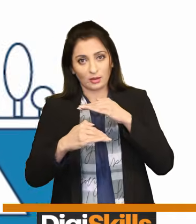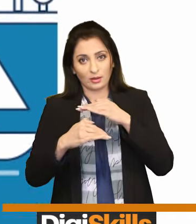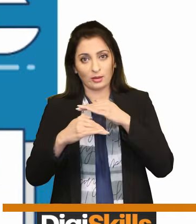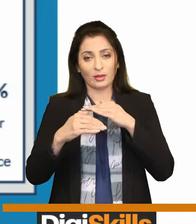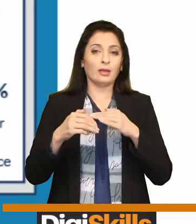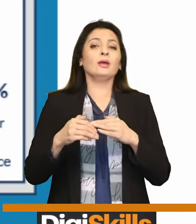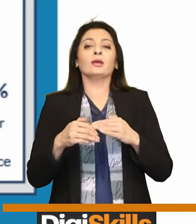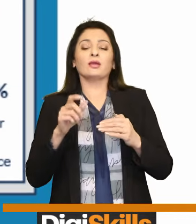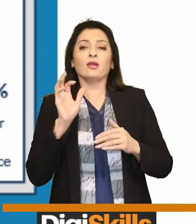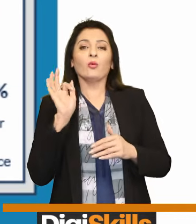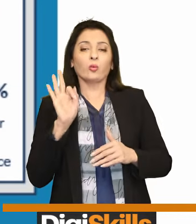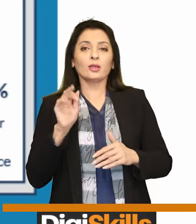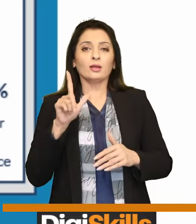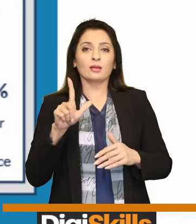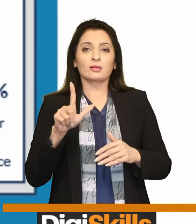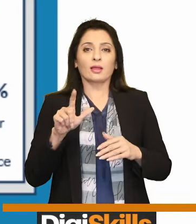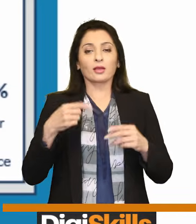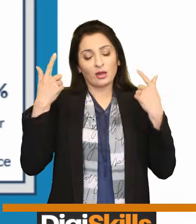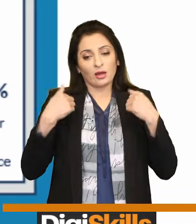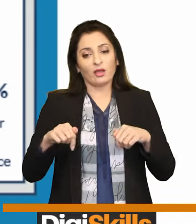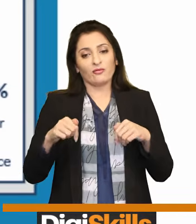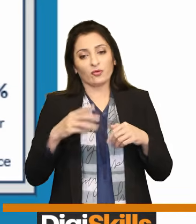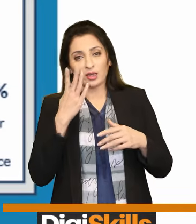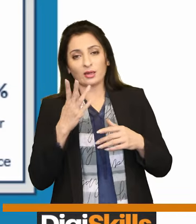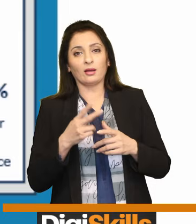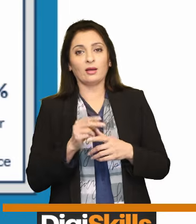Scrolling downwards; adopting the freelance life,